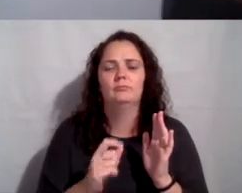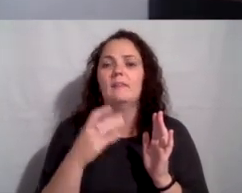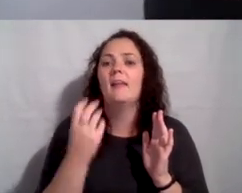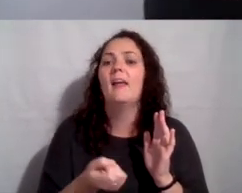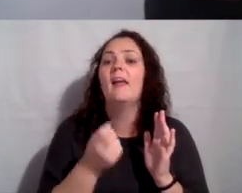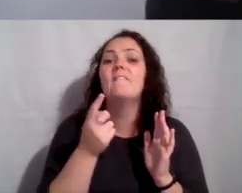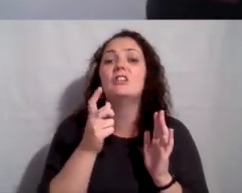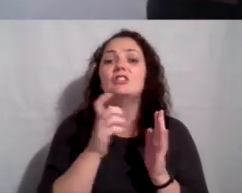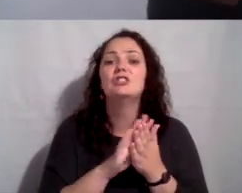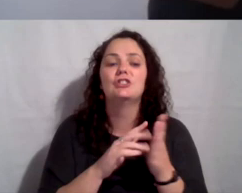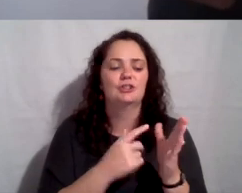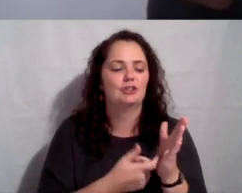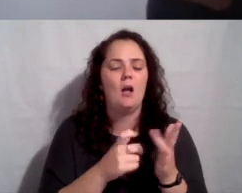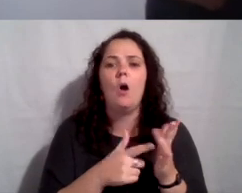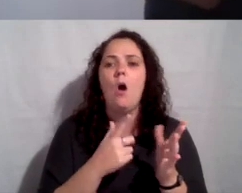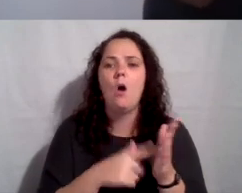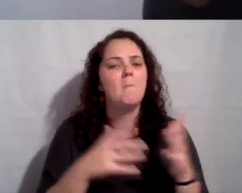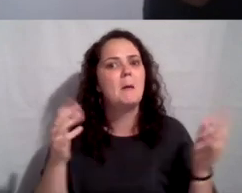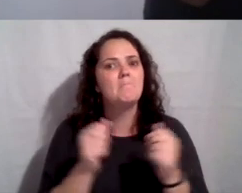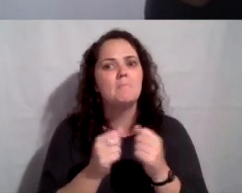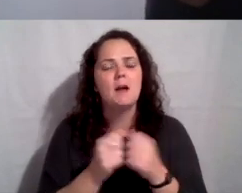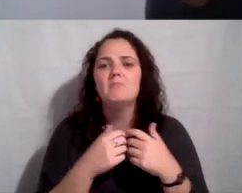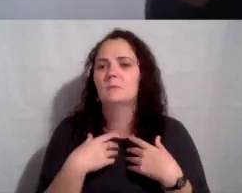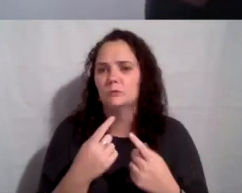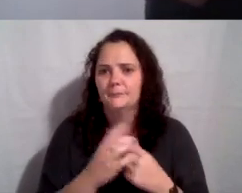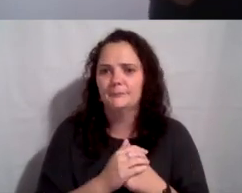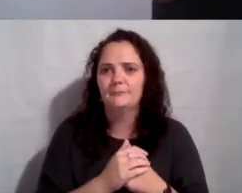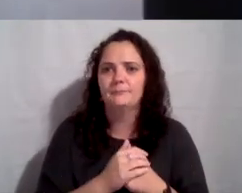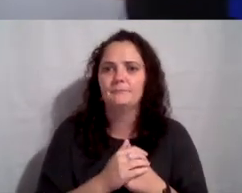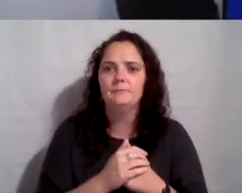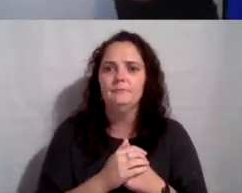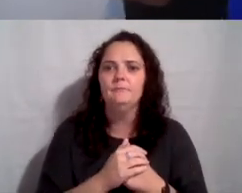sheet of paper like this, same thing. Now I'm going to do my willow charcoal dipped in my